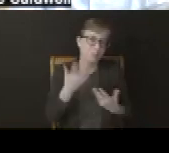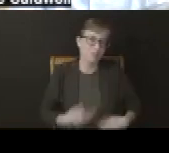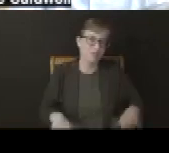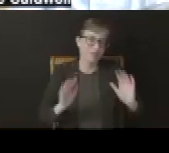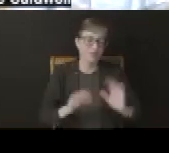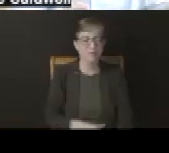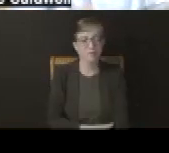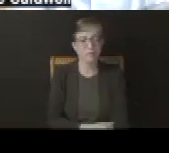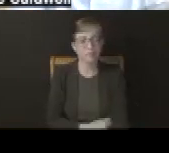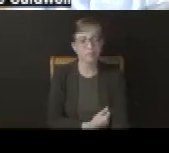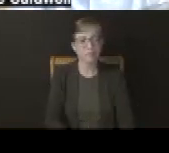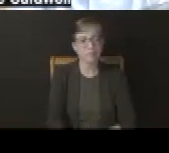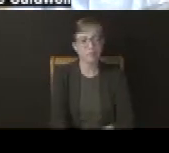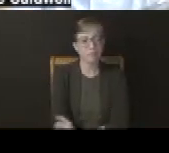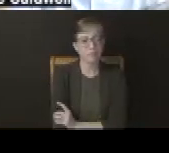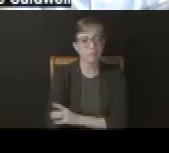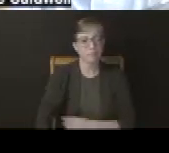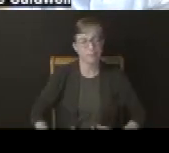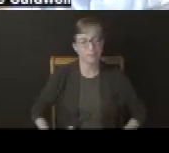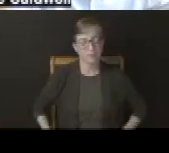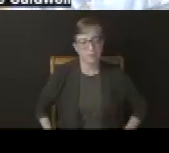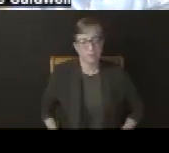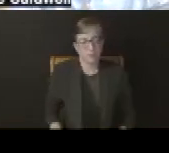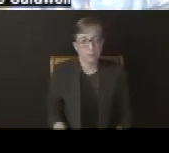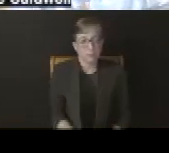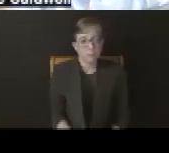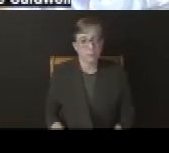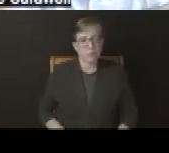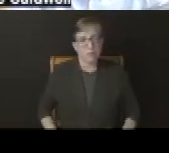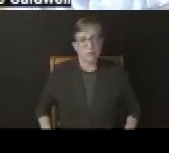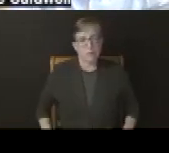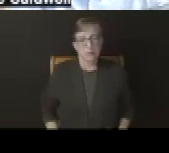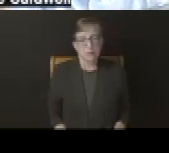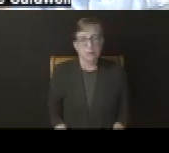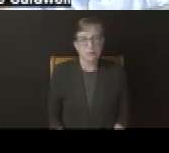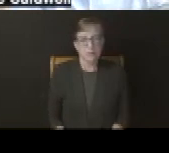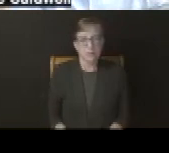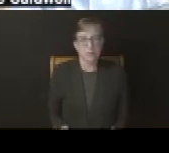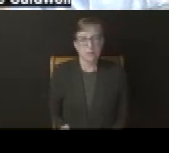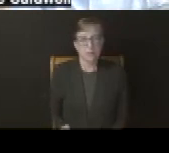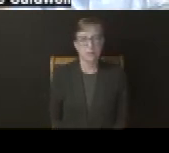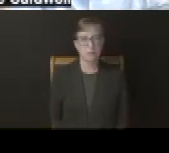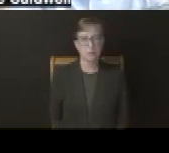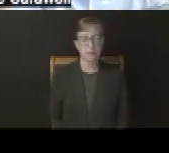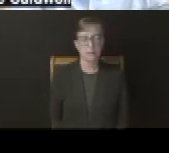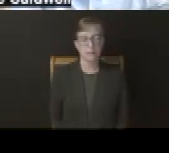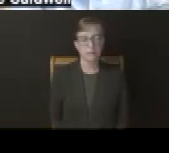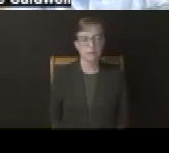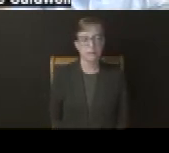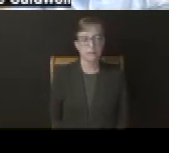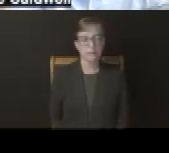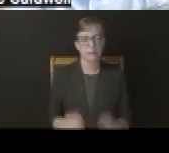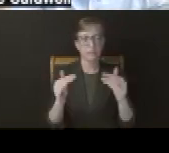This is just a disclaimer. This series, this discussion is being